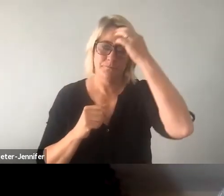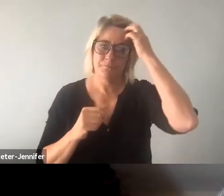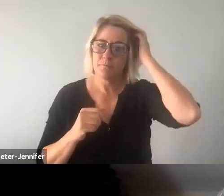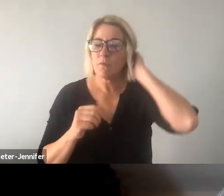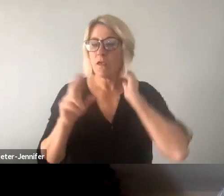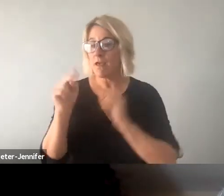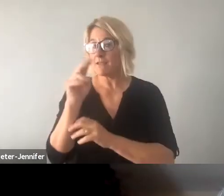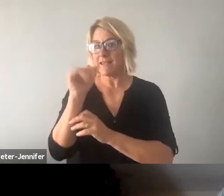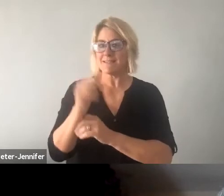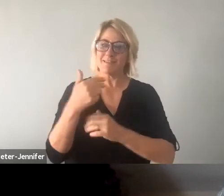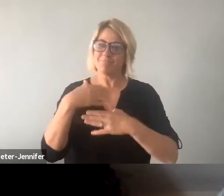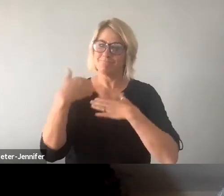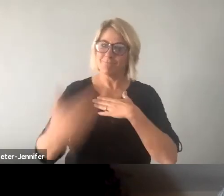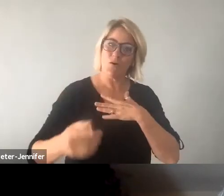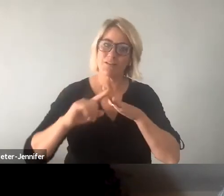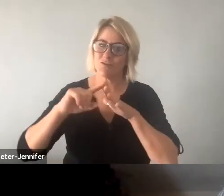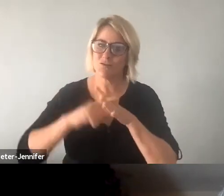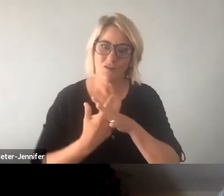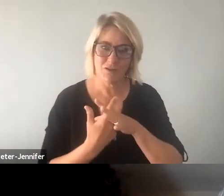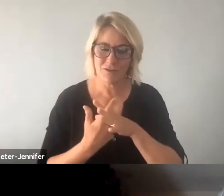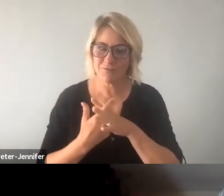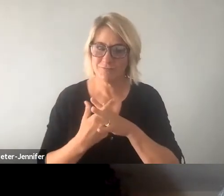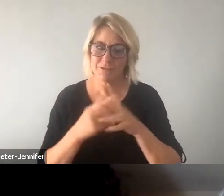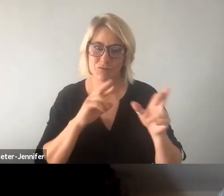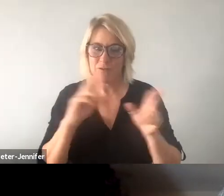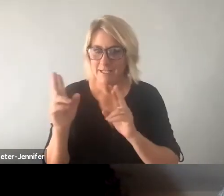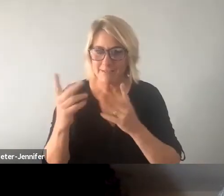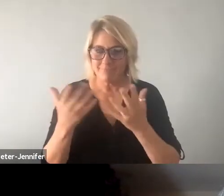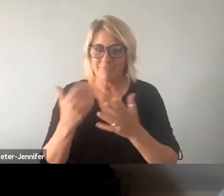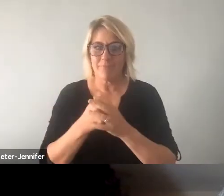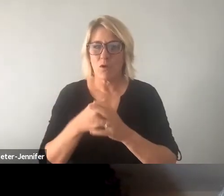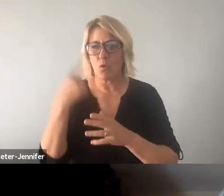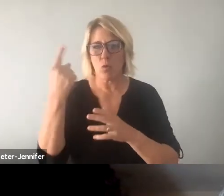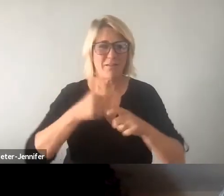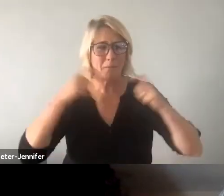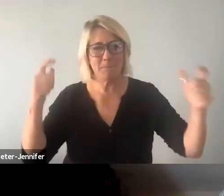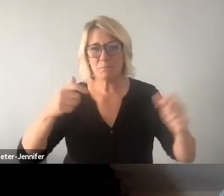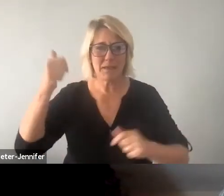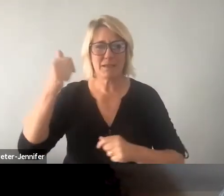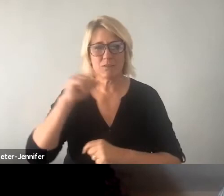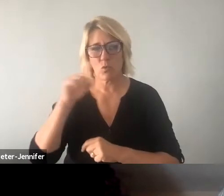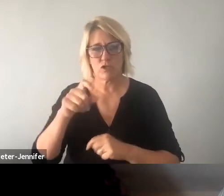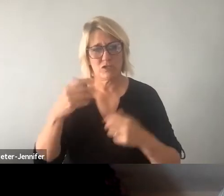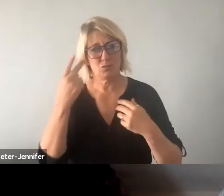have time at the end of the presentation for questions. So Nancy,